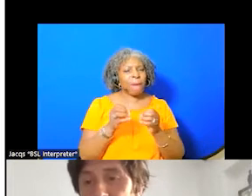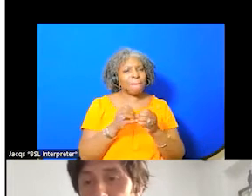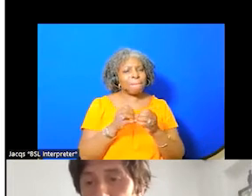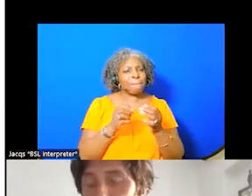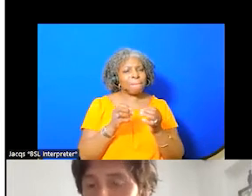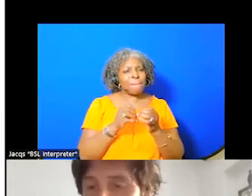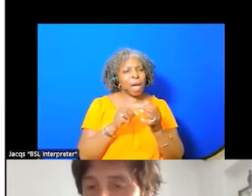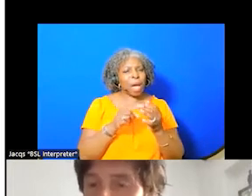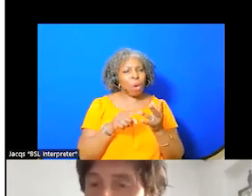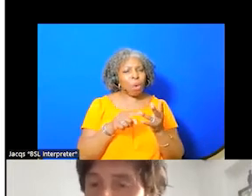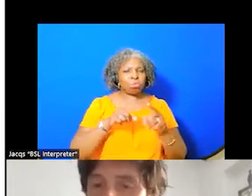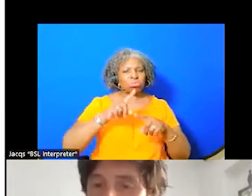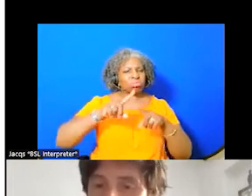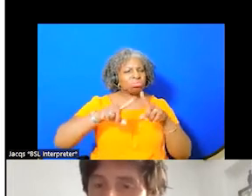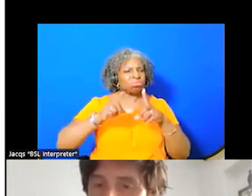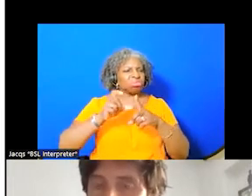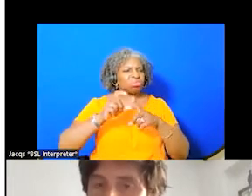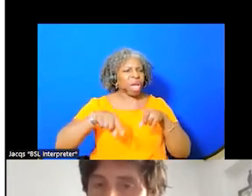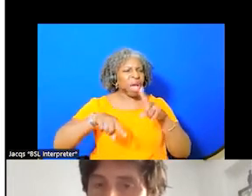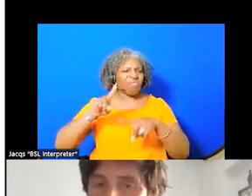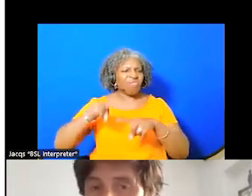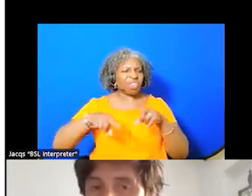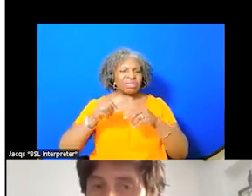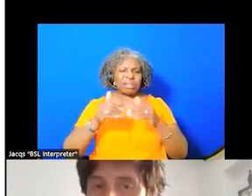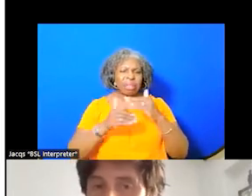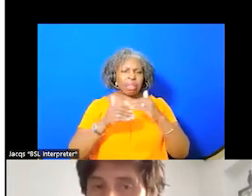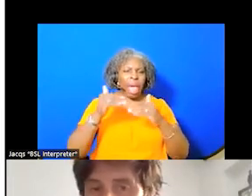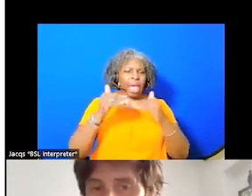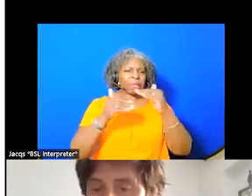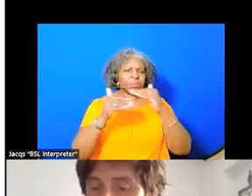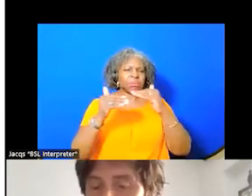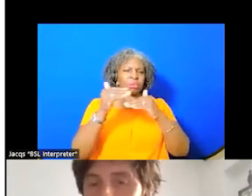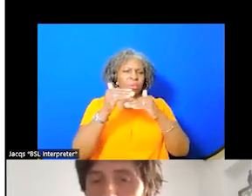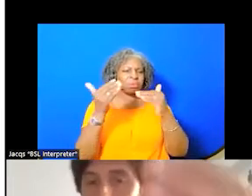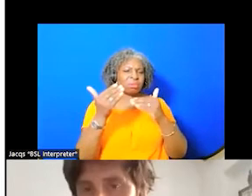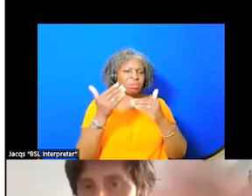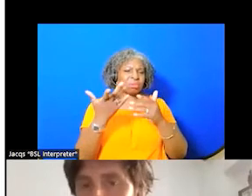layers onto an existing infrastructure. Well, that's the way I view it.